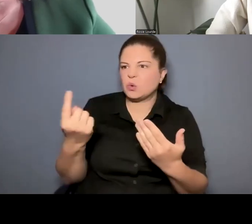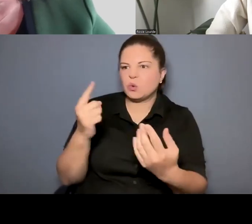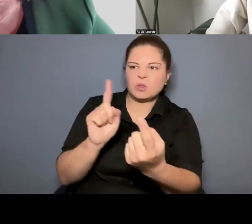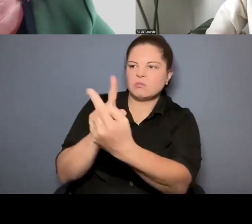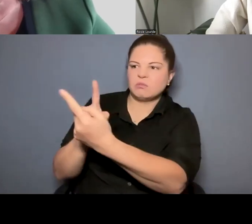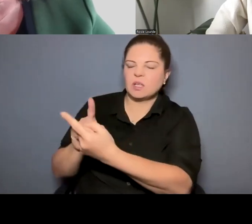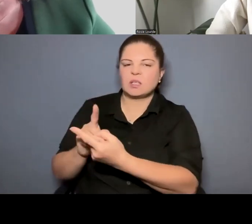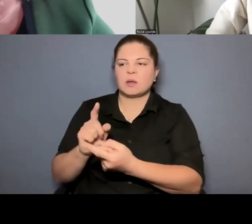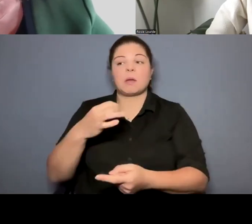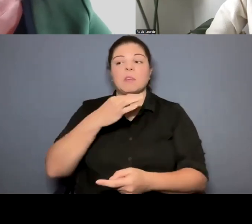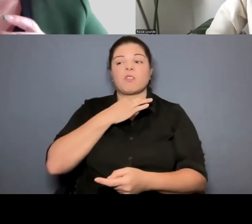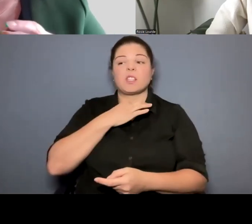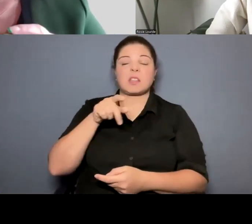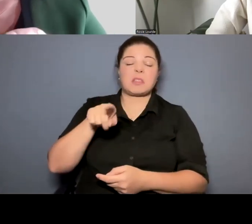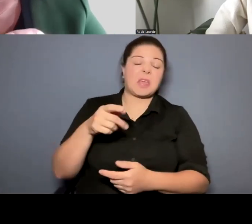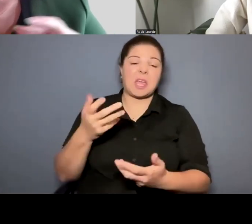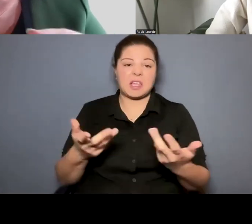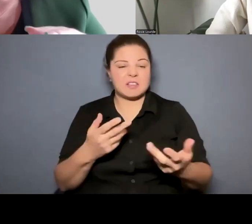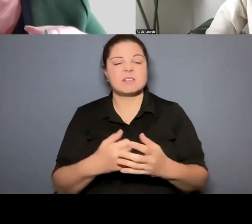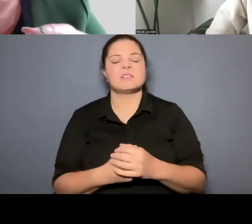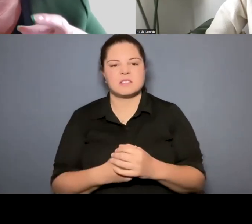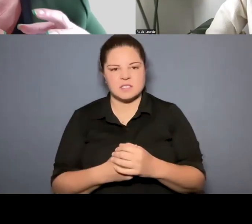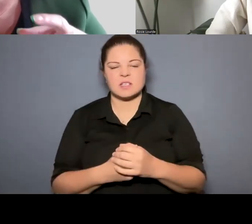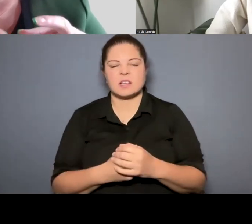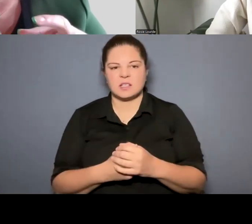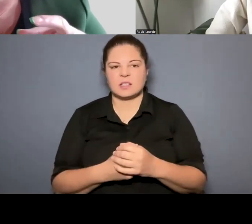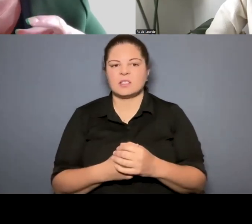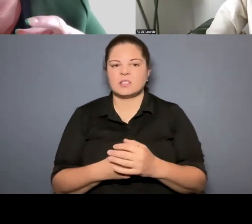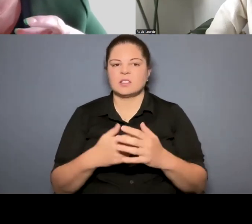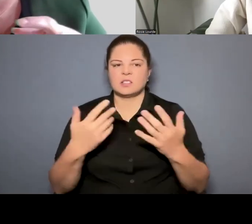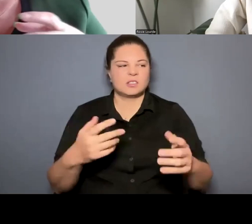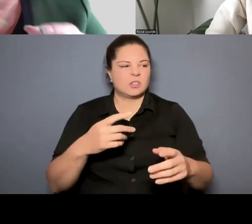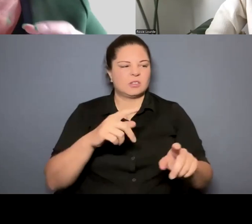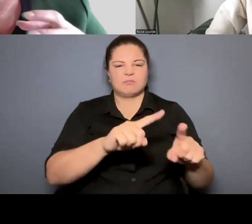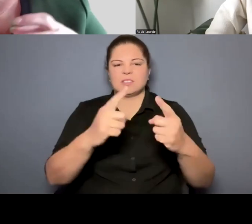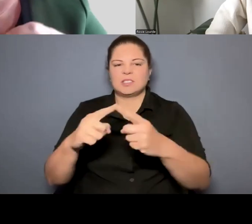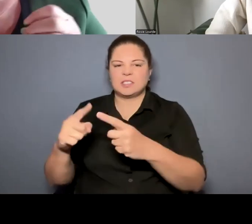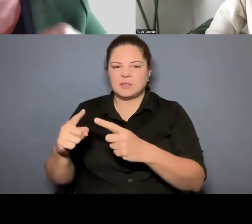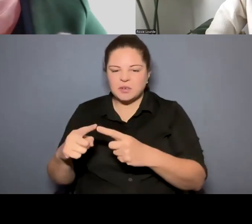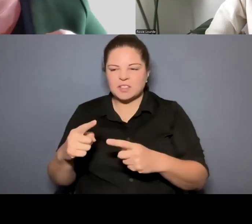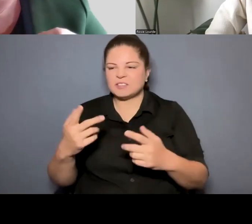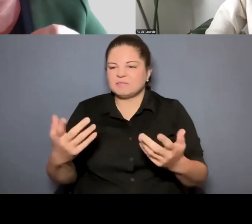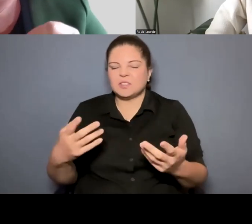some of those ways, so you have a whole lot of different small things that you can do.